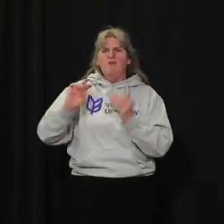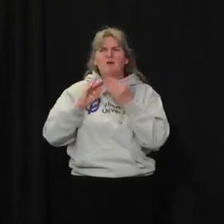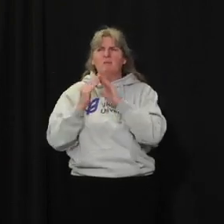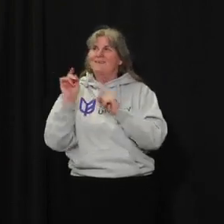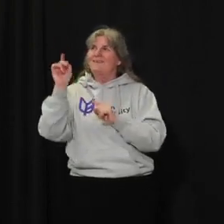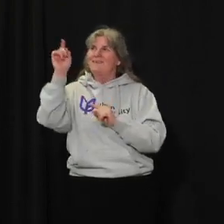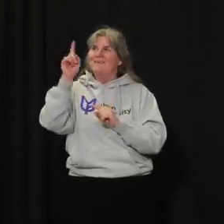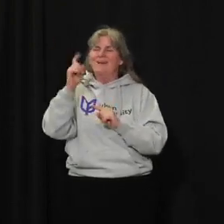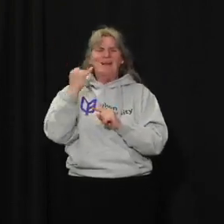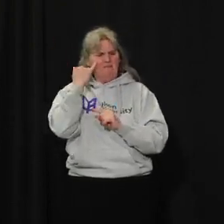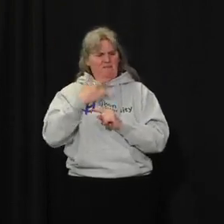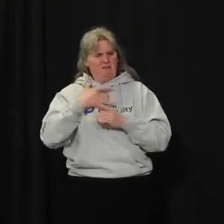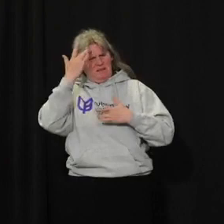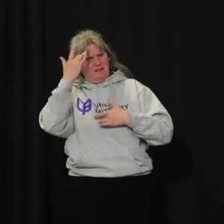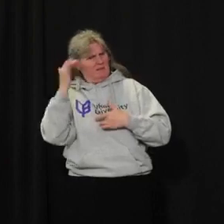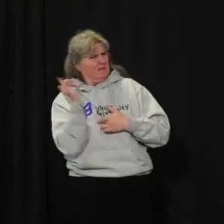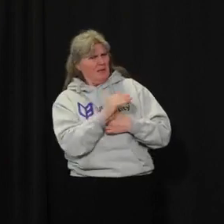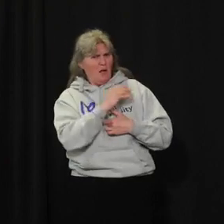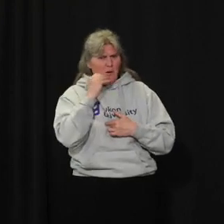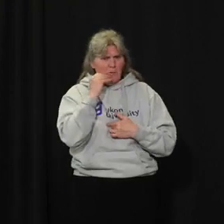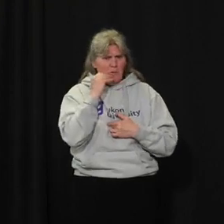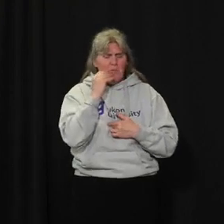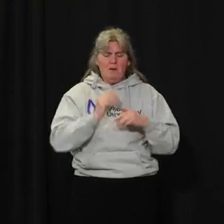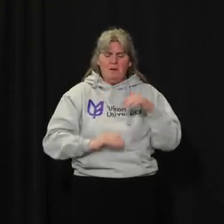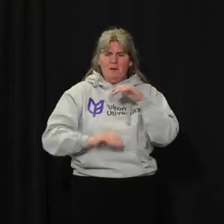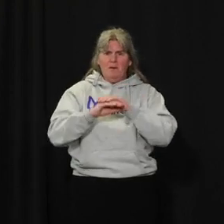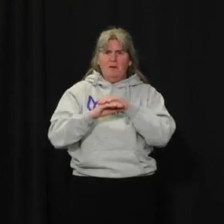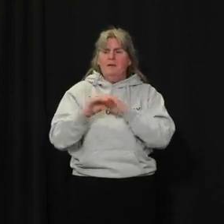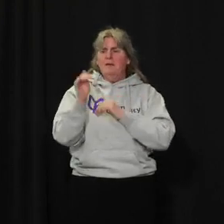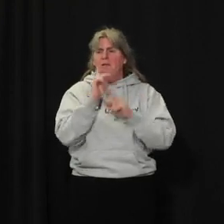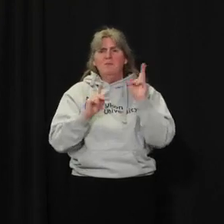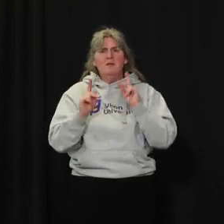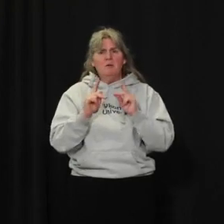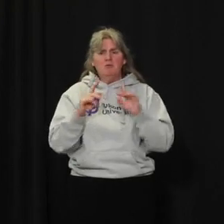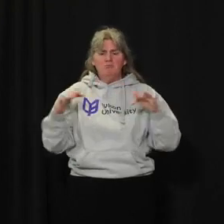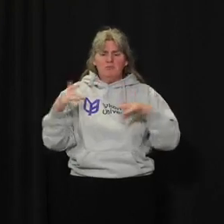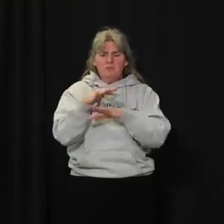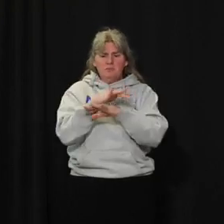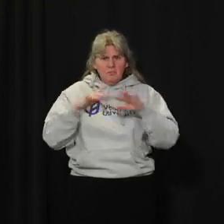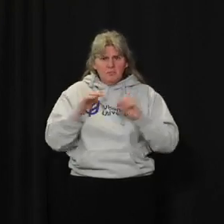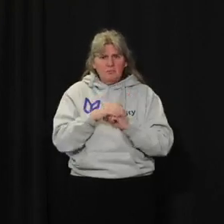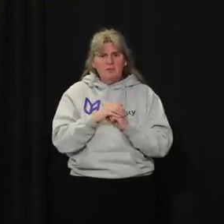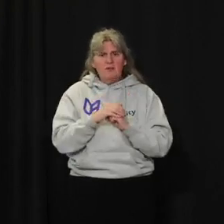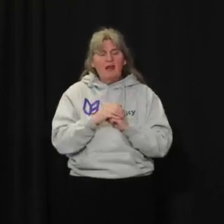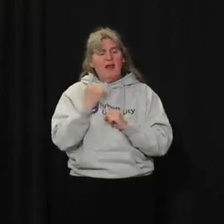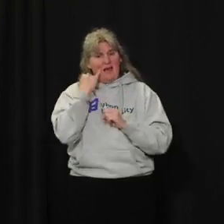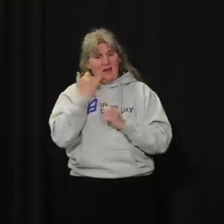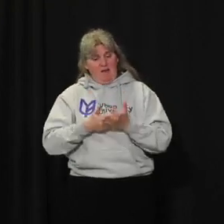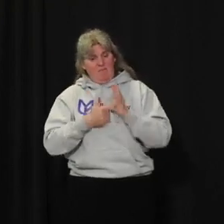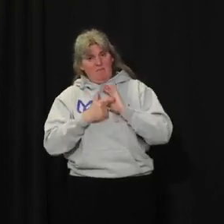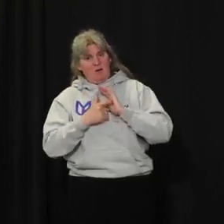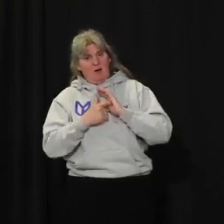communities. Stay home if you're sick. Keep gatherings to ten or less people, and self isolate when